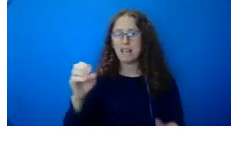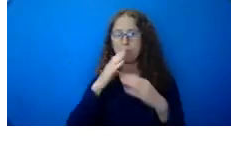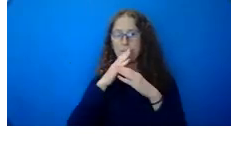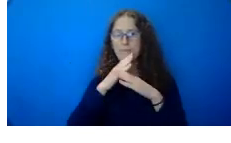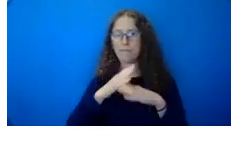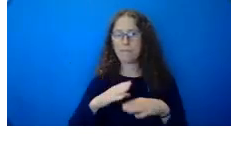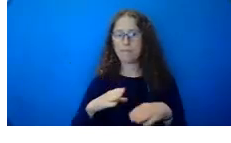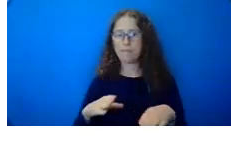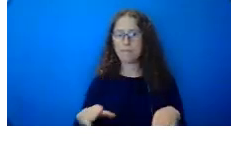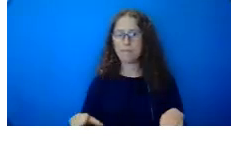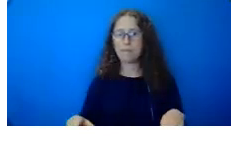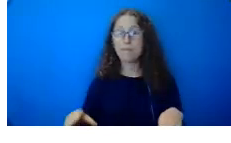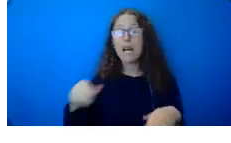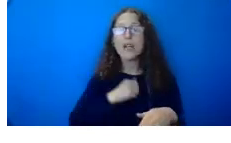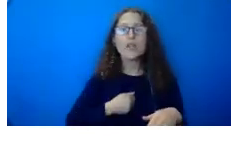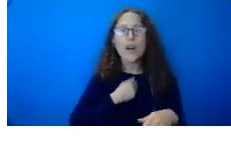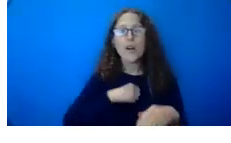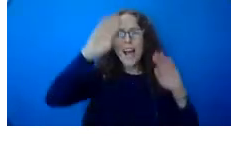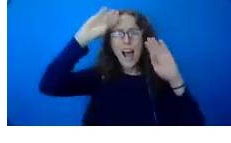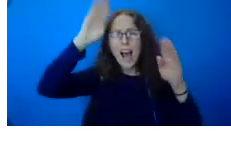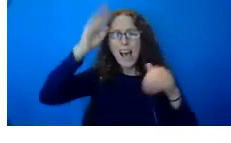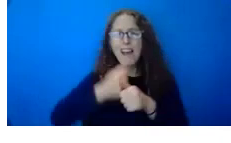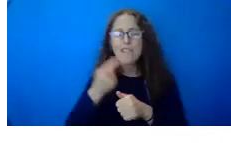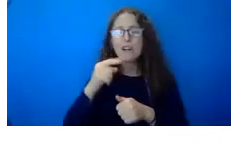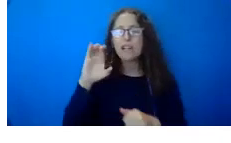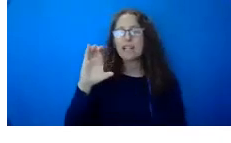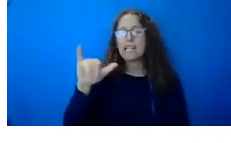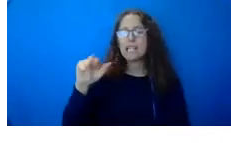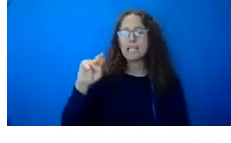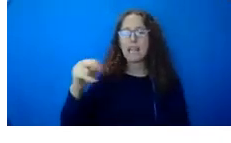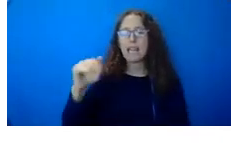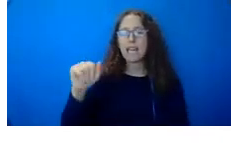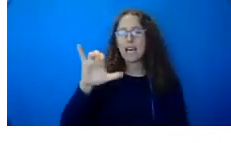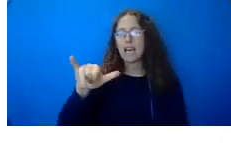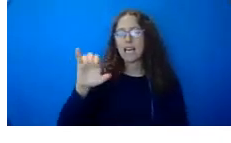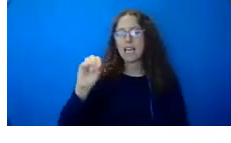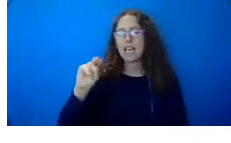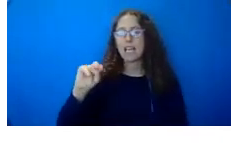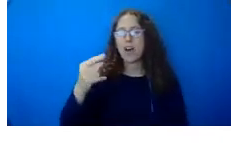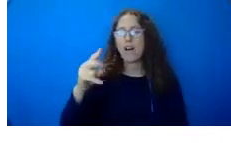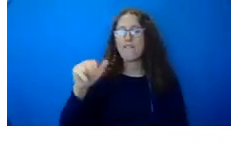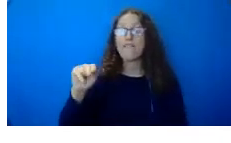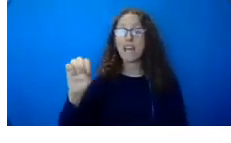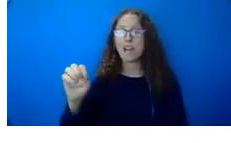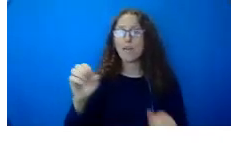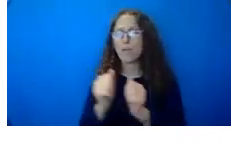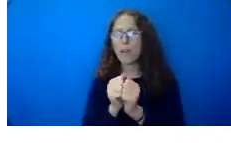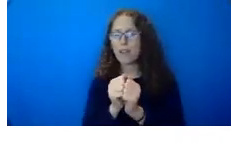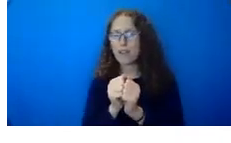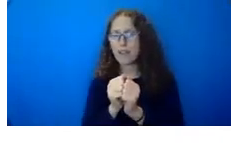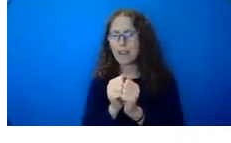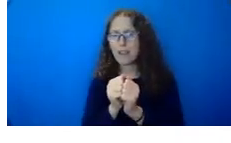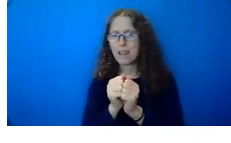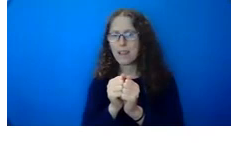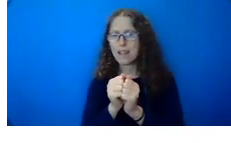. ALL RIGHT, WE WILL MOVE ON TO CYNTHIA